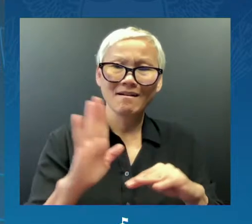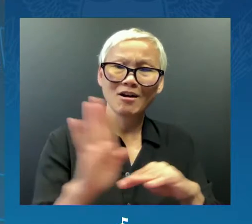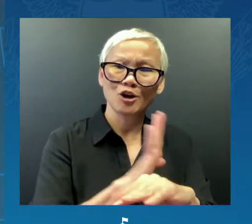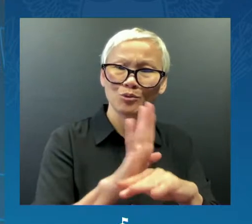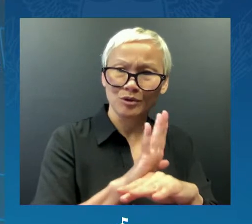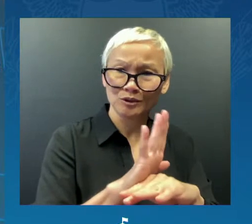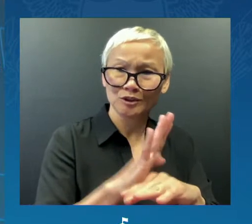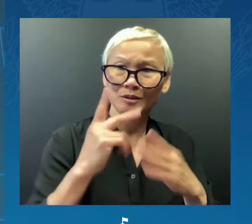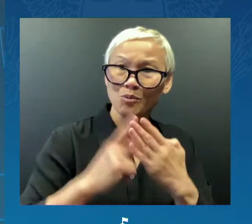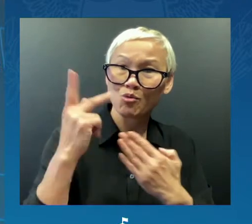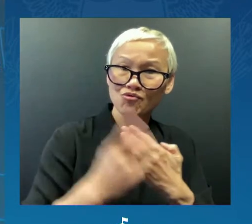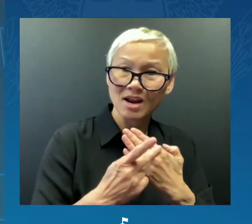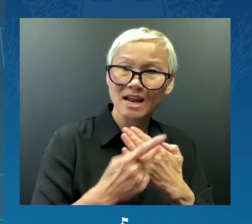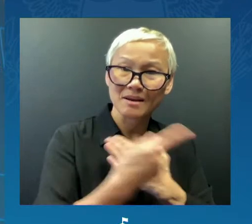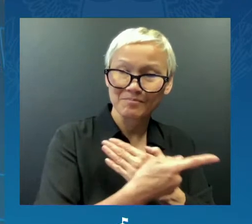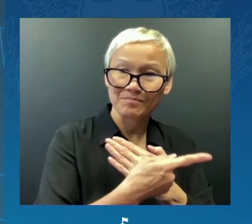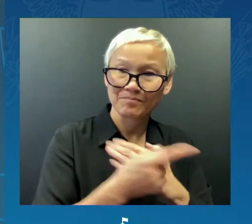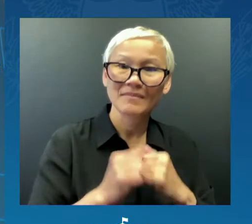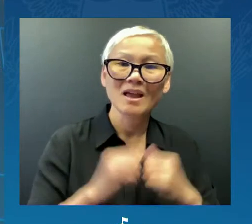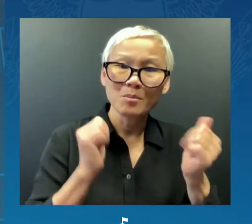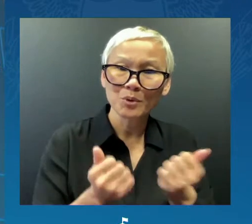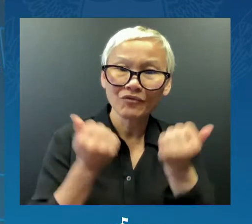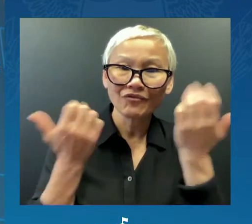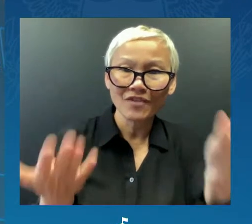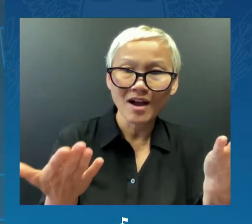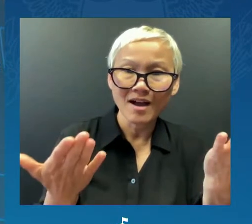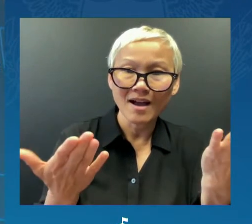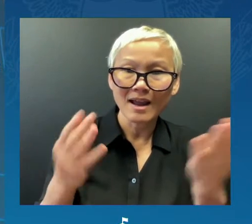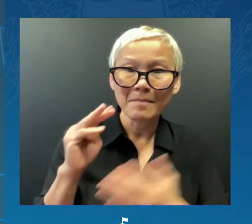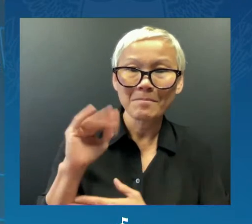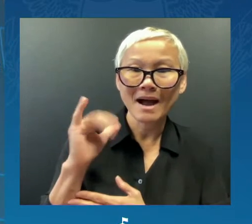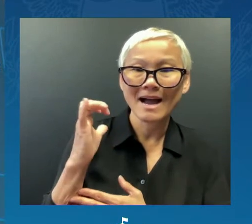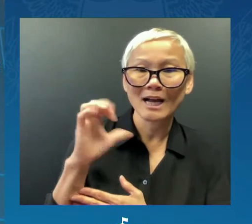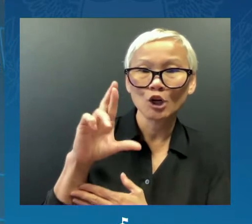to support their ambitions and their aspirations.